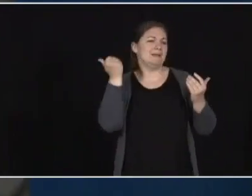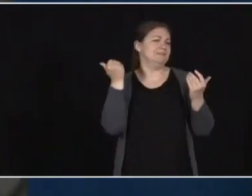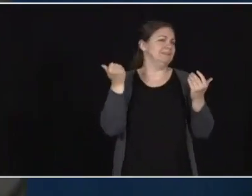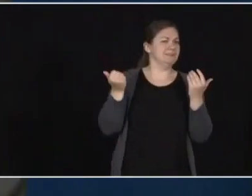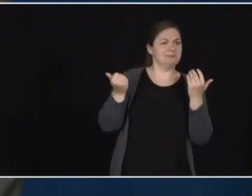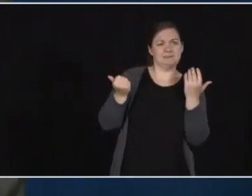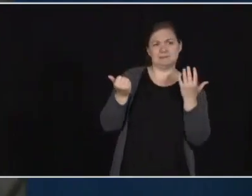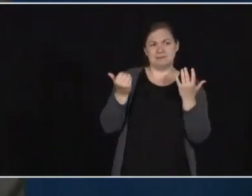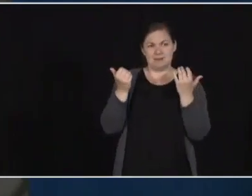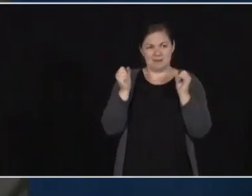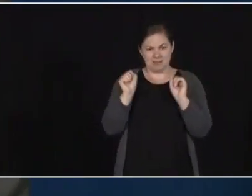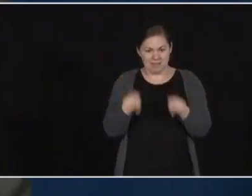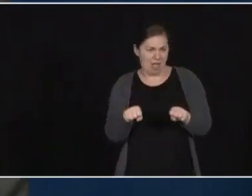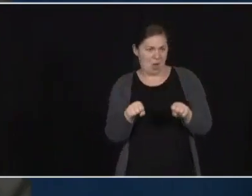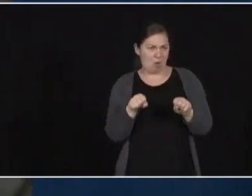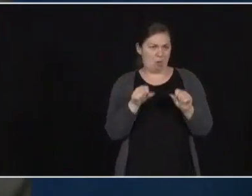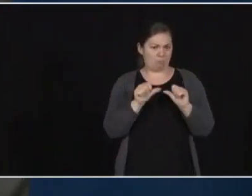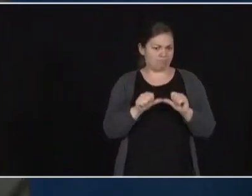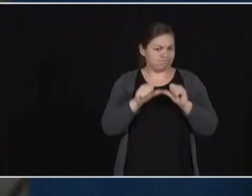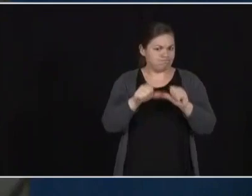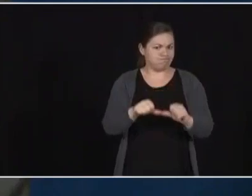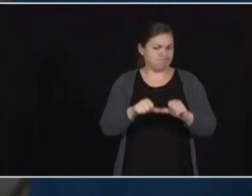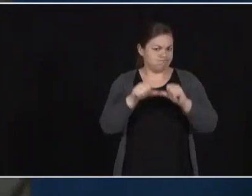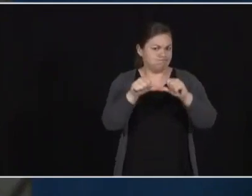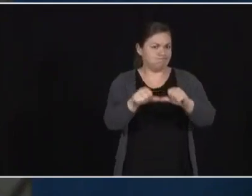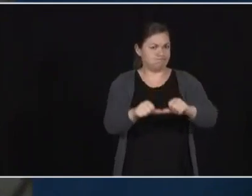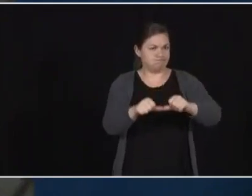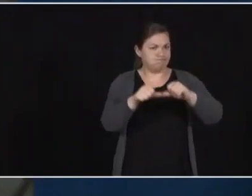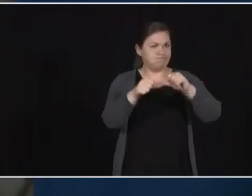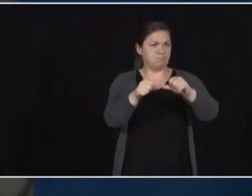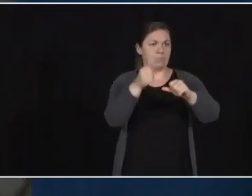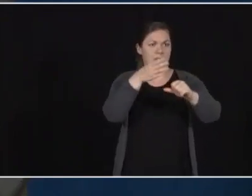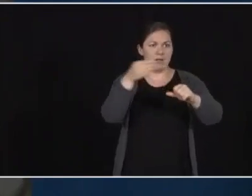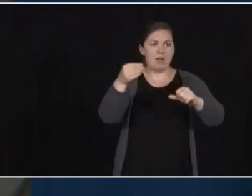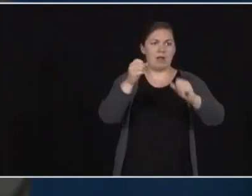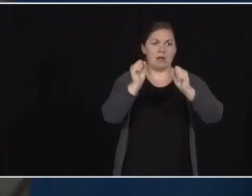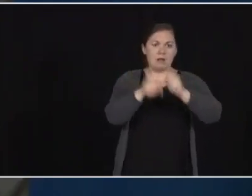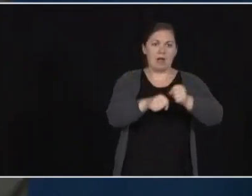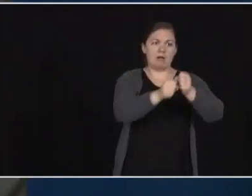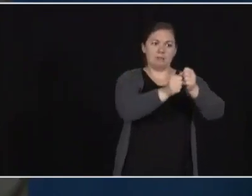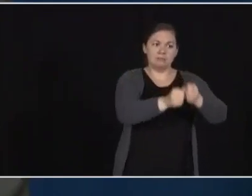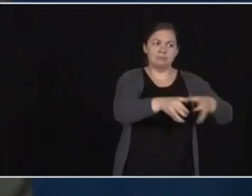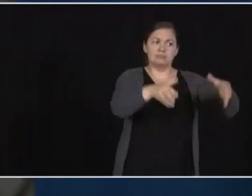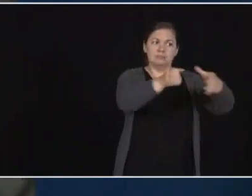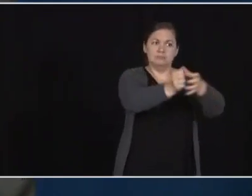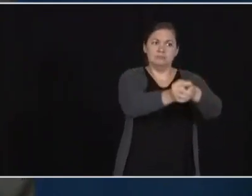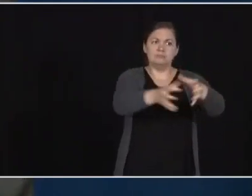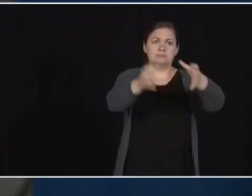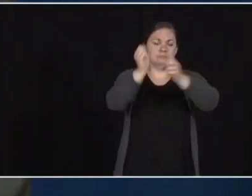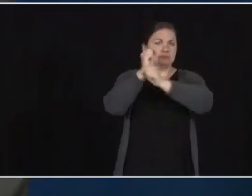what is going to be the most reliable, sustainable and scalable approach across the province and were literally into it this week